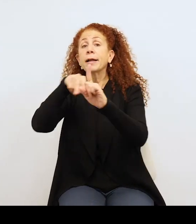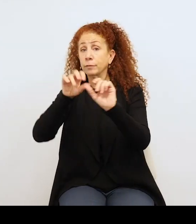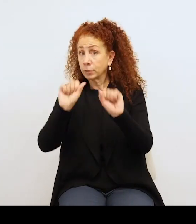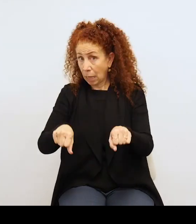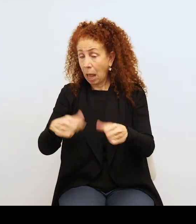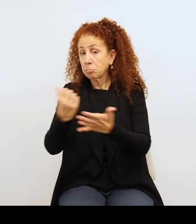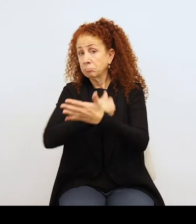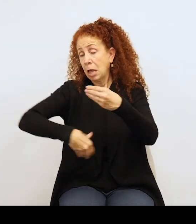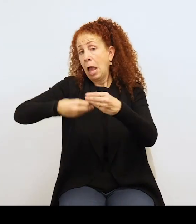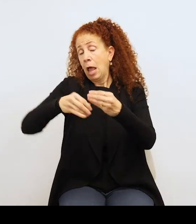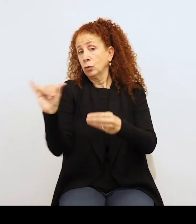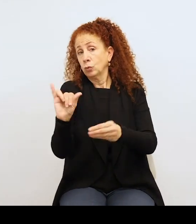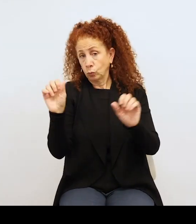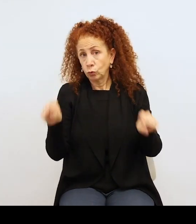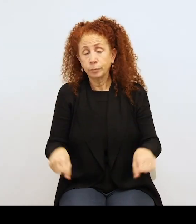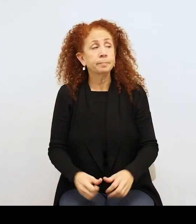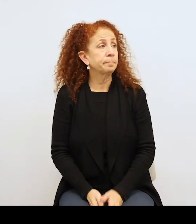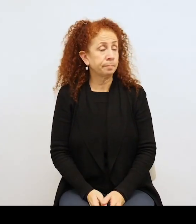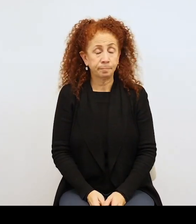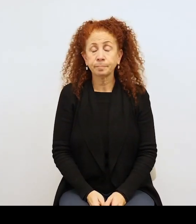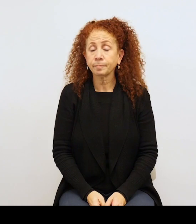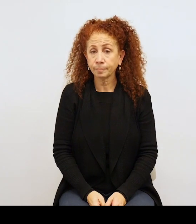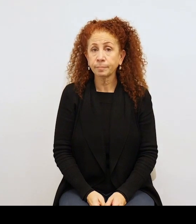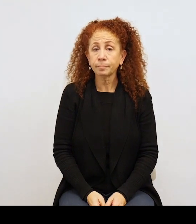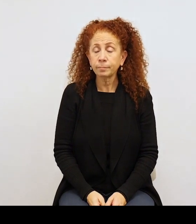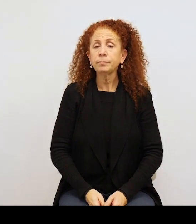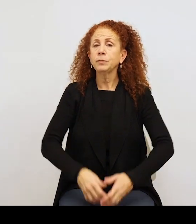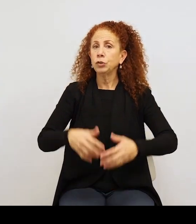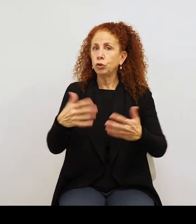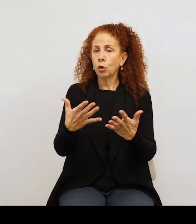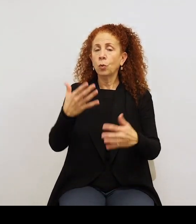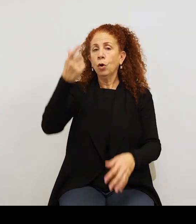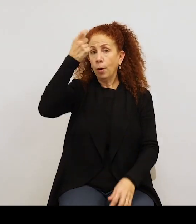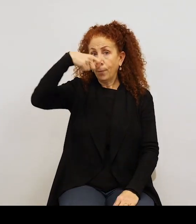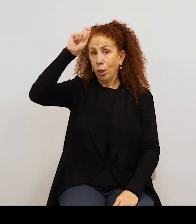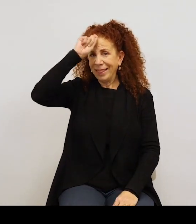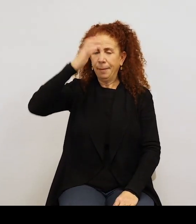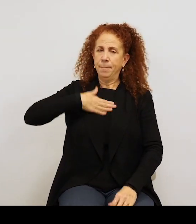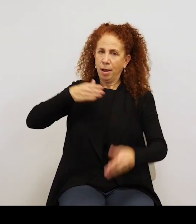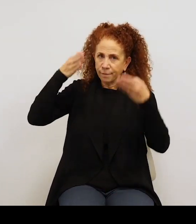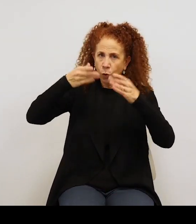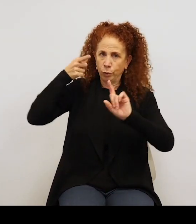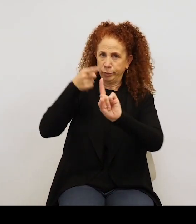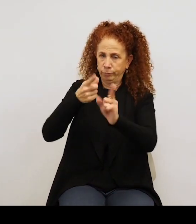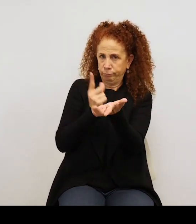that you might want to look at. But Berlin is going to be my focus.